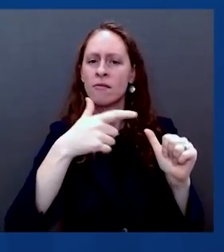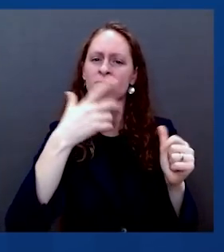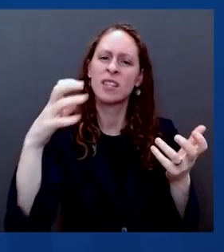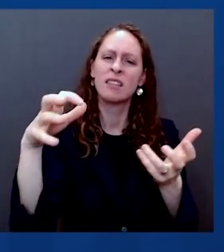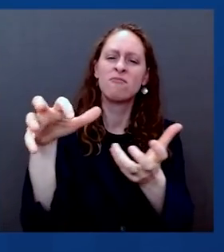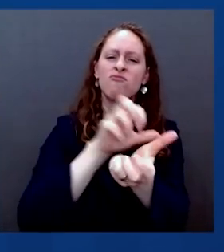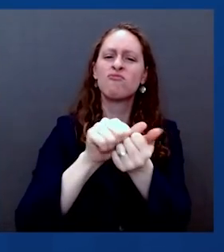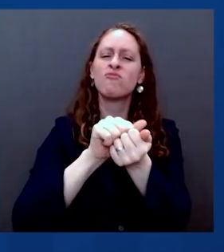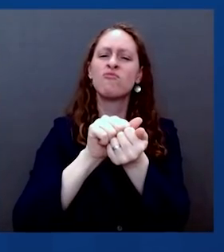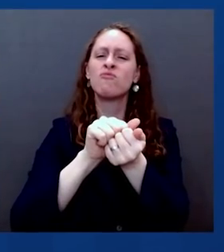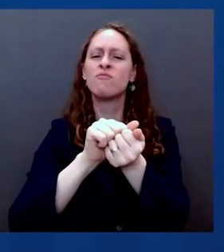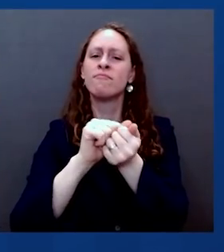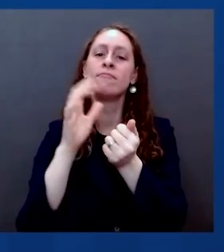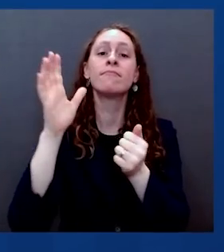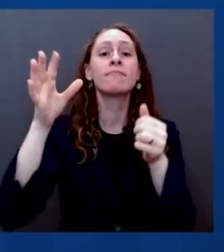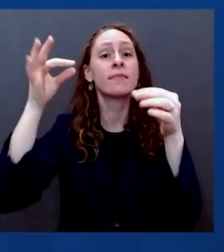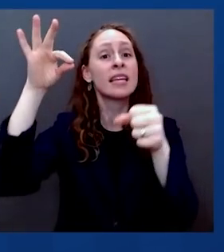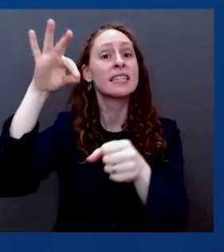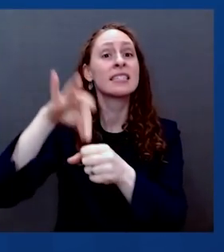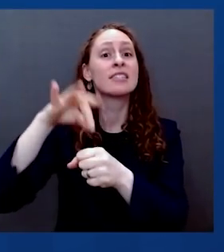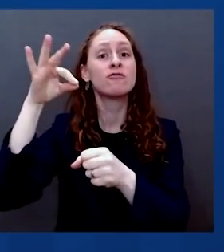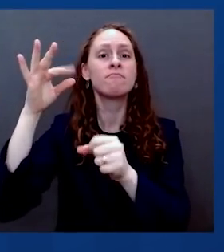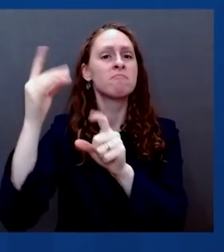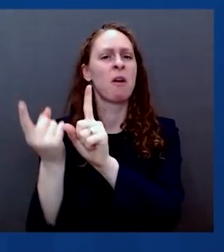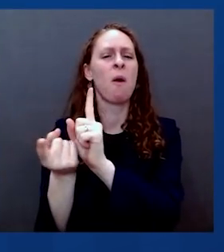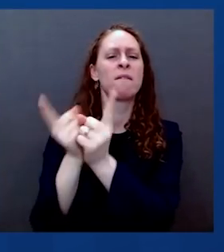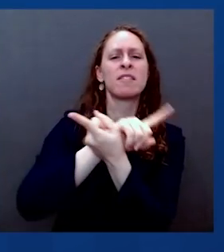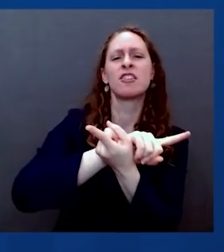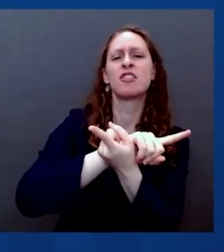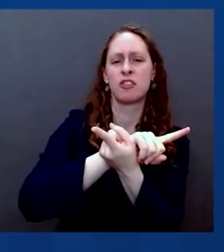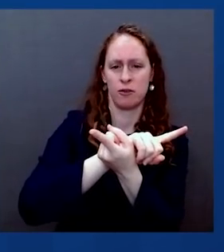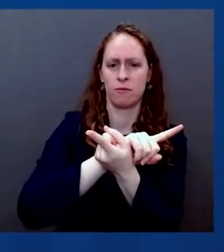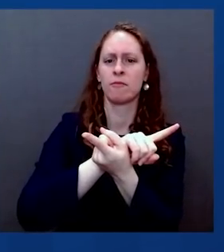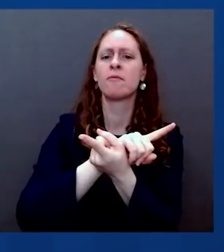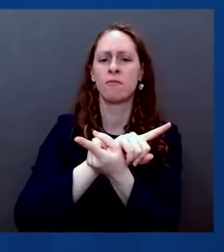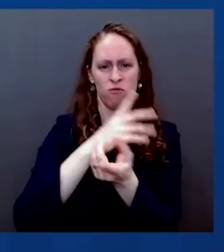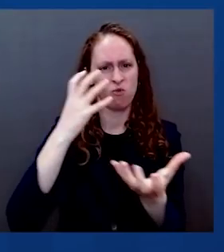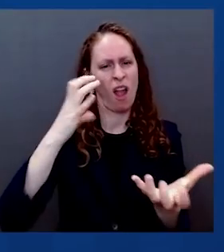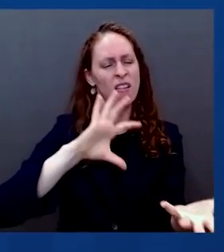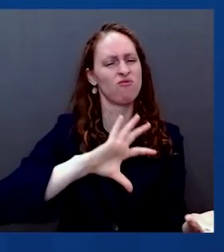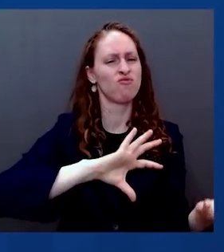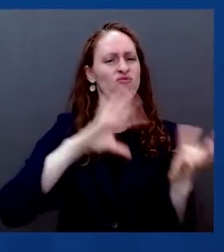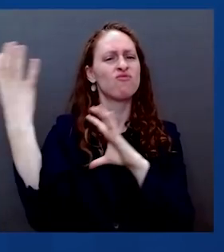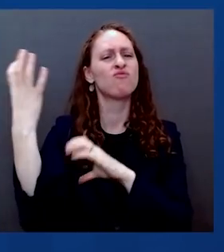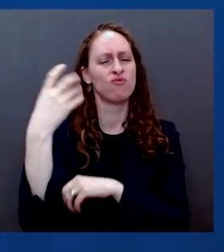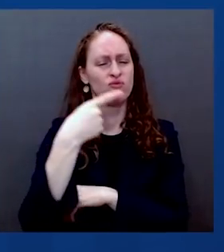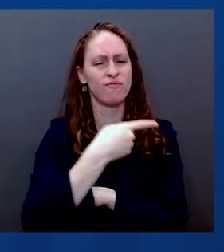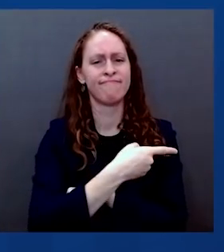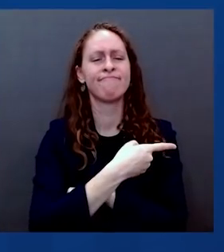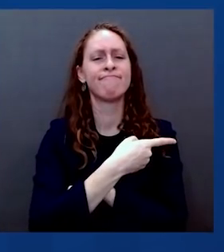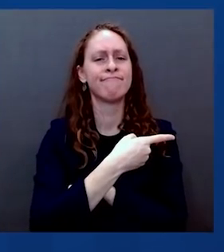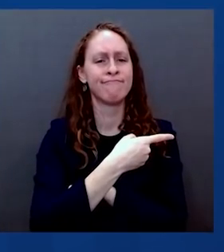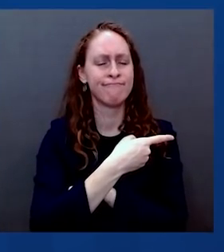the first time in American history, they -- to stop the peaceful transfer of power.